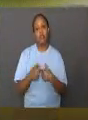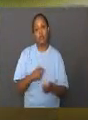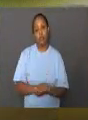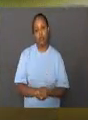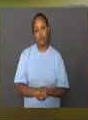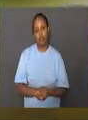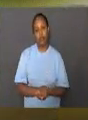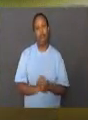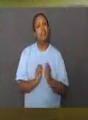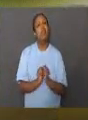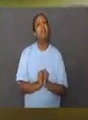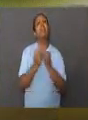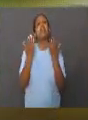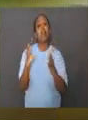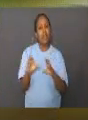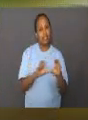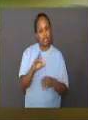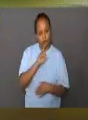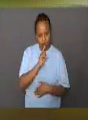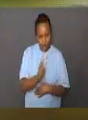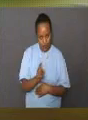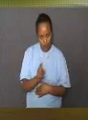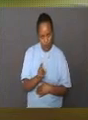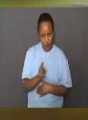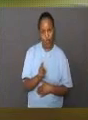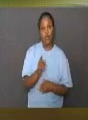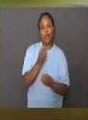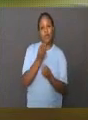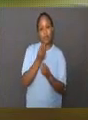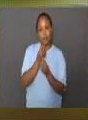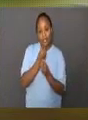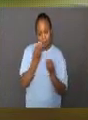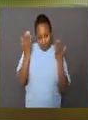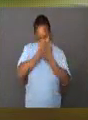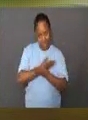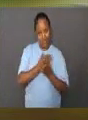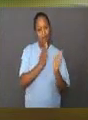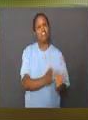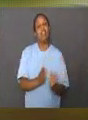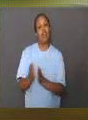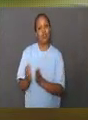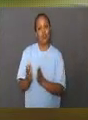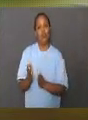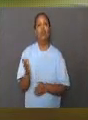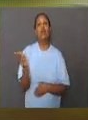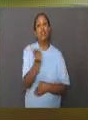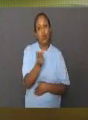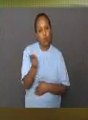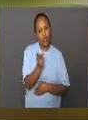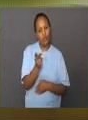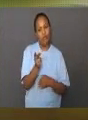how can the responsibility for preparing the evening meal be fairly distributed